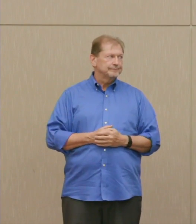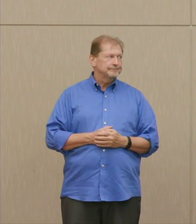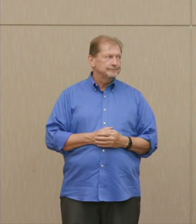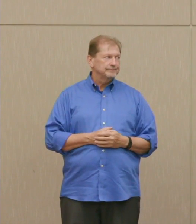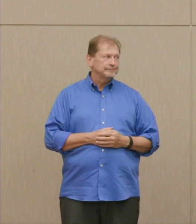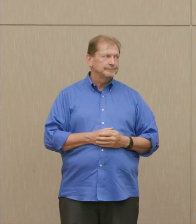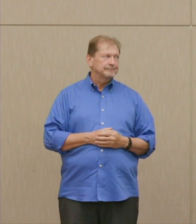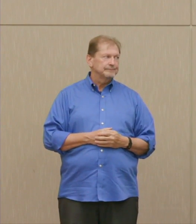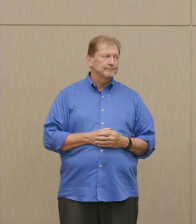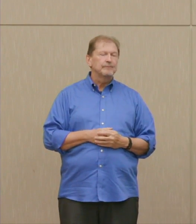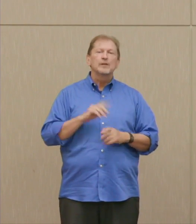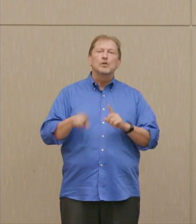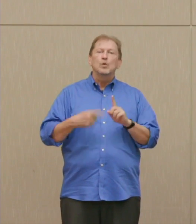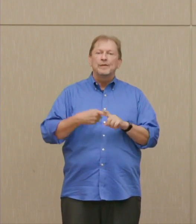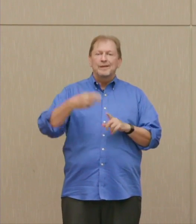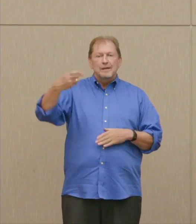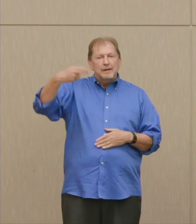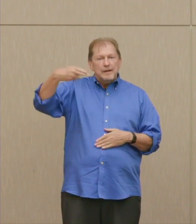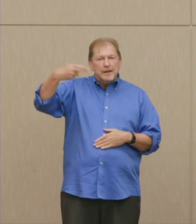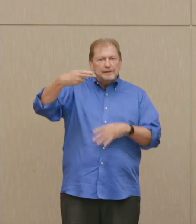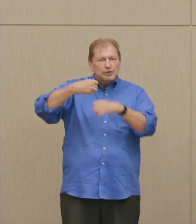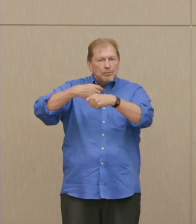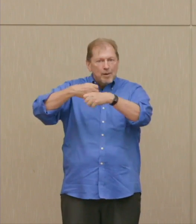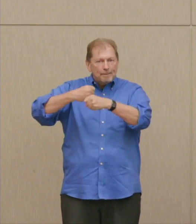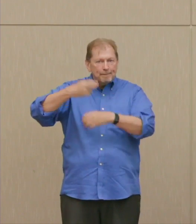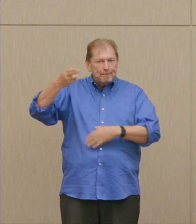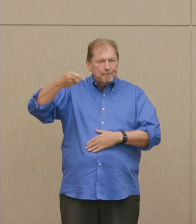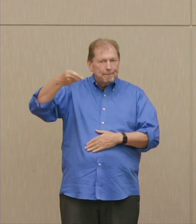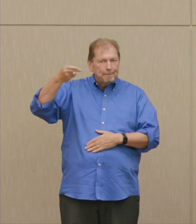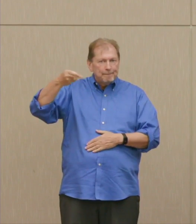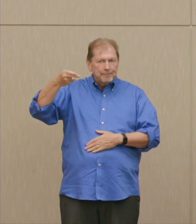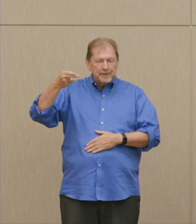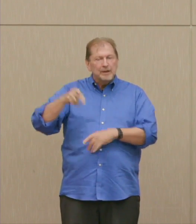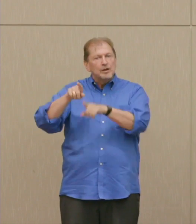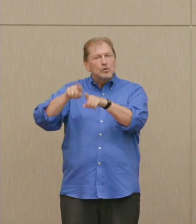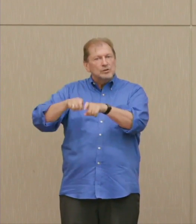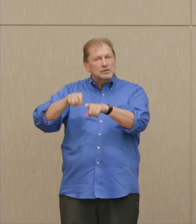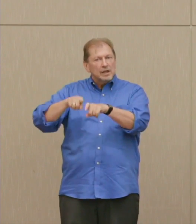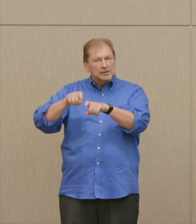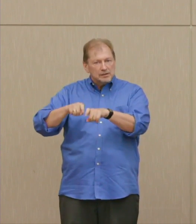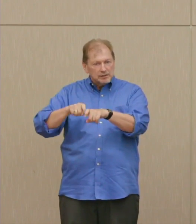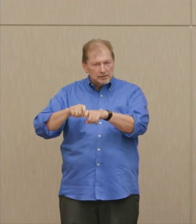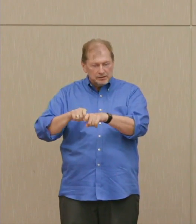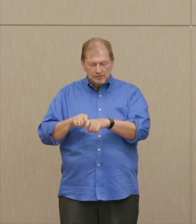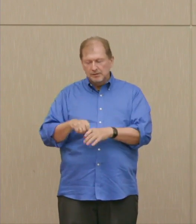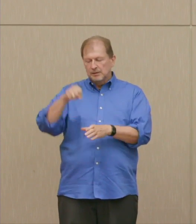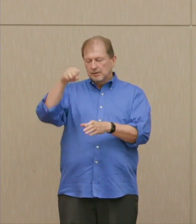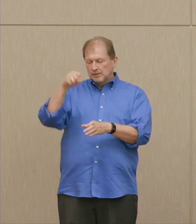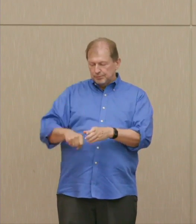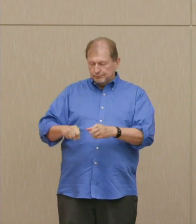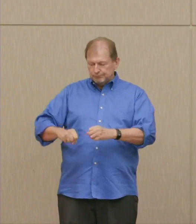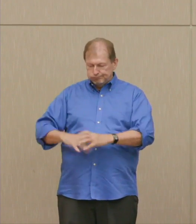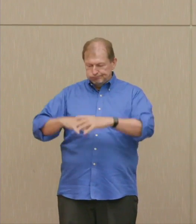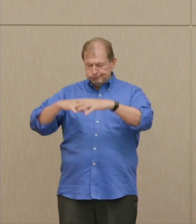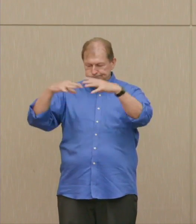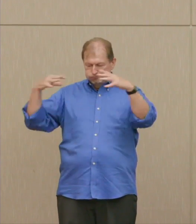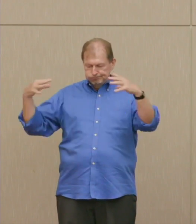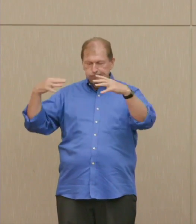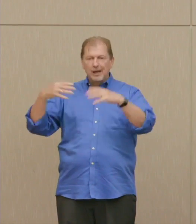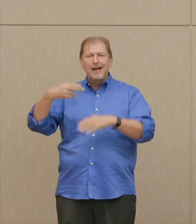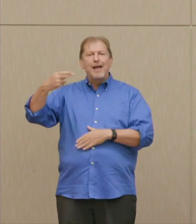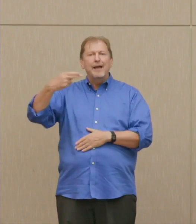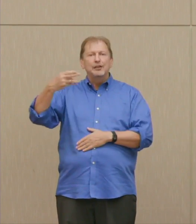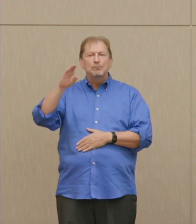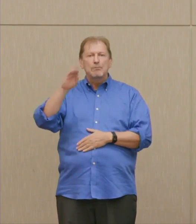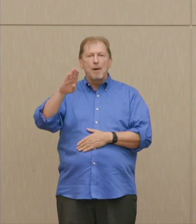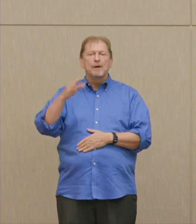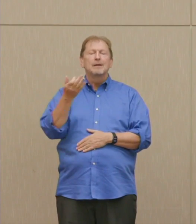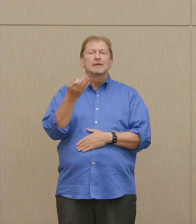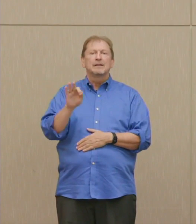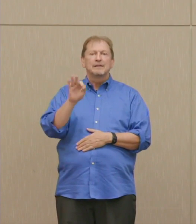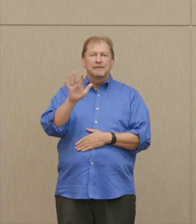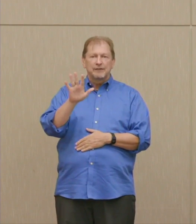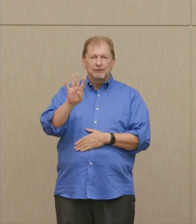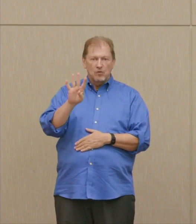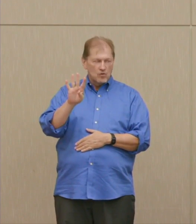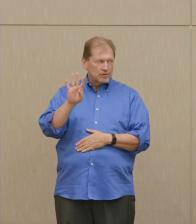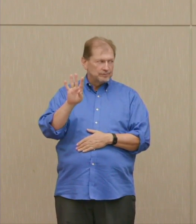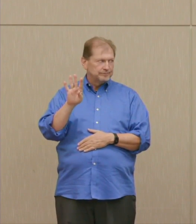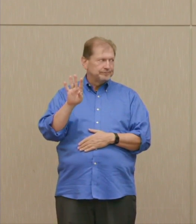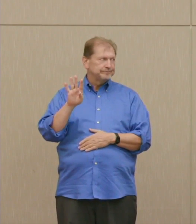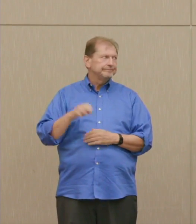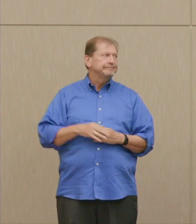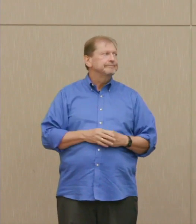When the H-bomb was tested first, a device in '52, but an actual bomb in '54, March of